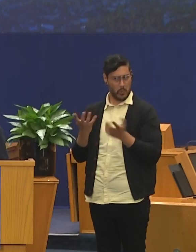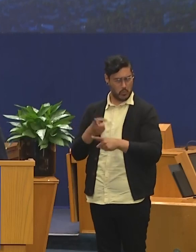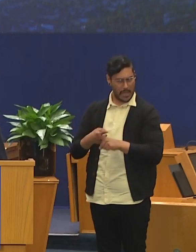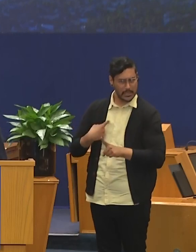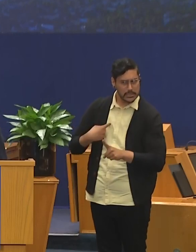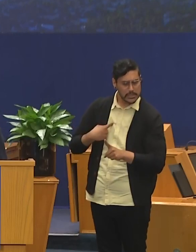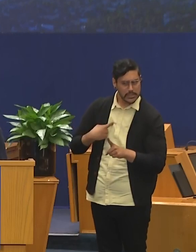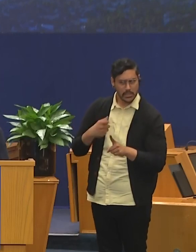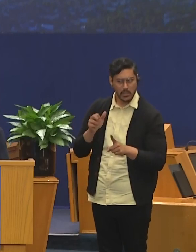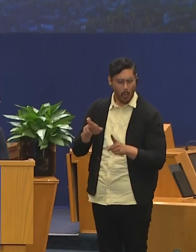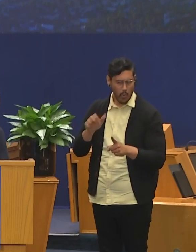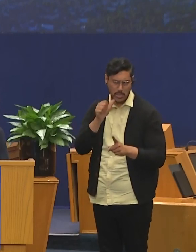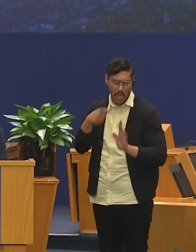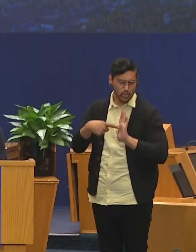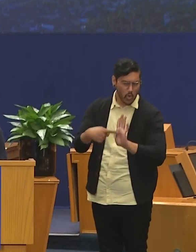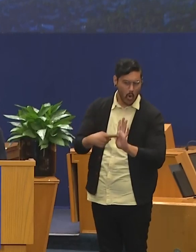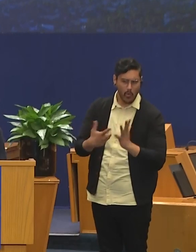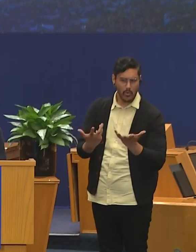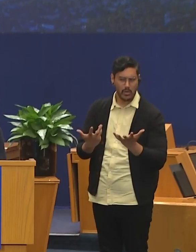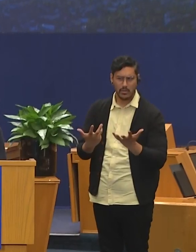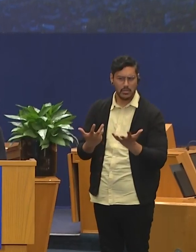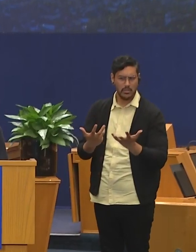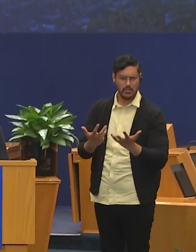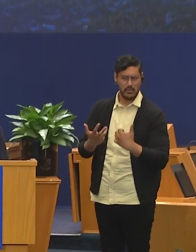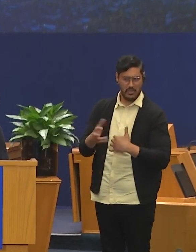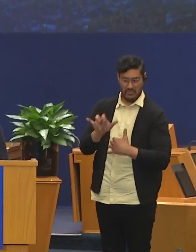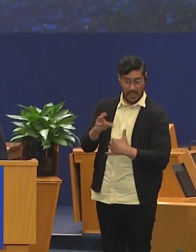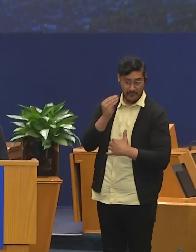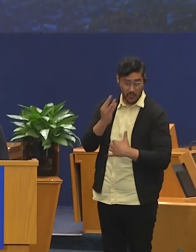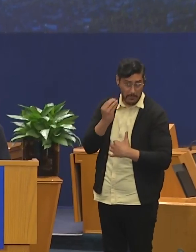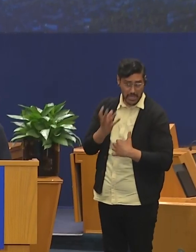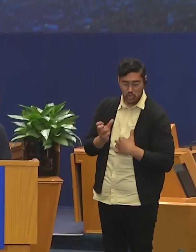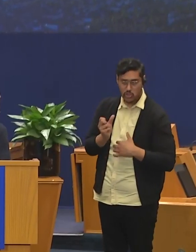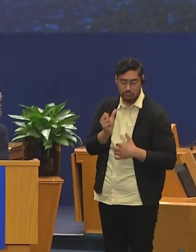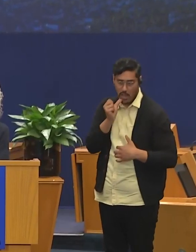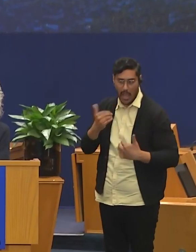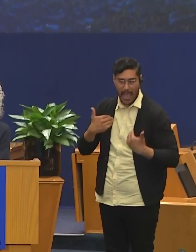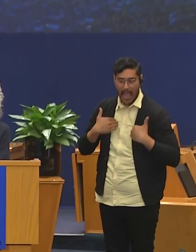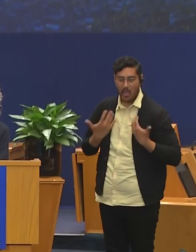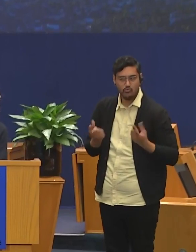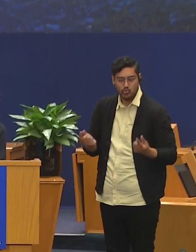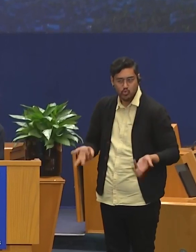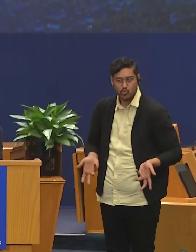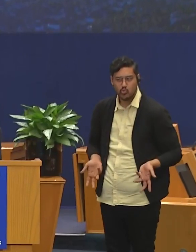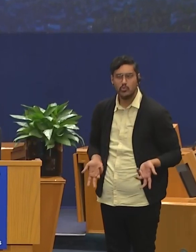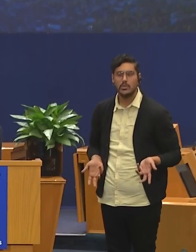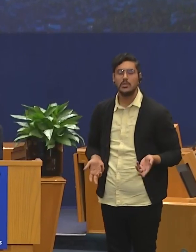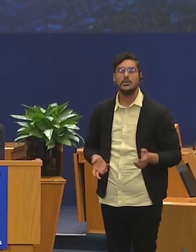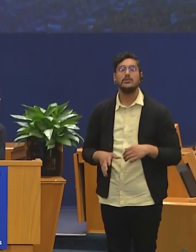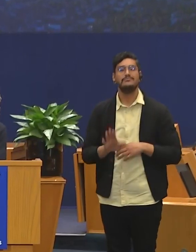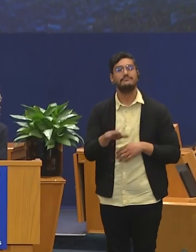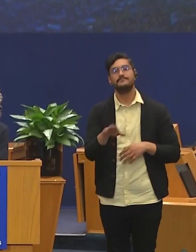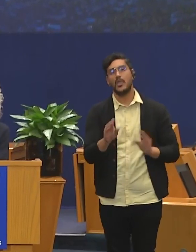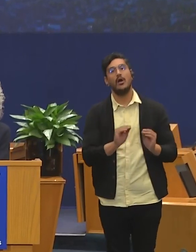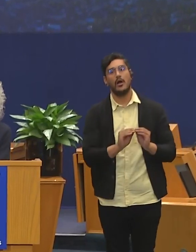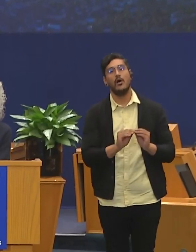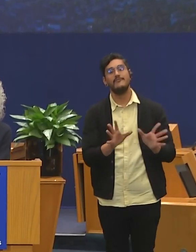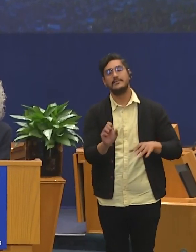NEGATIVE. IS THAT WHAT THAT FIGURE WOULD REFLECT? AND IS THAT NOT BEING REPORTED? AND WHAT IMPACT DOES THE LACK OF